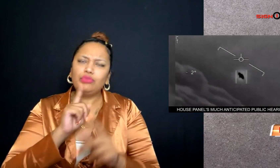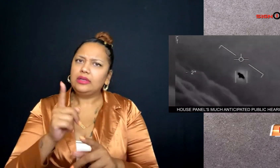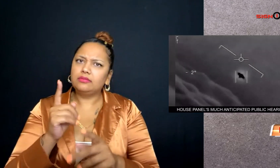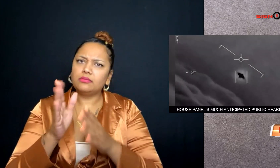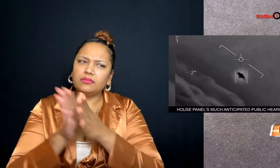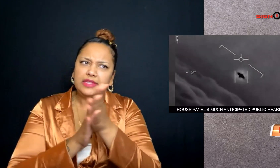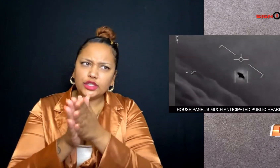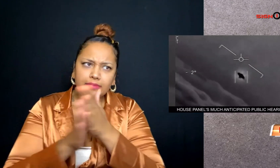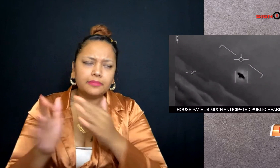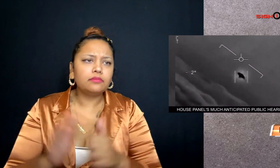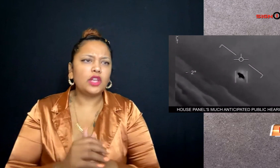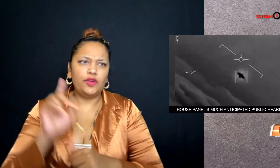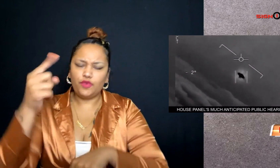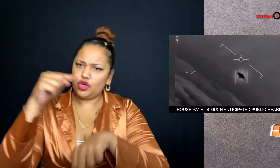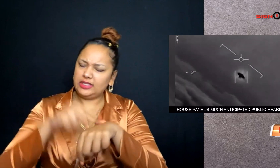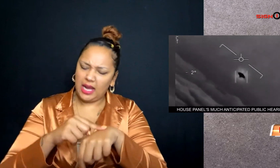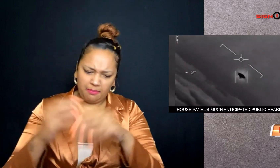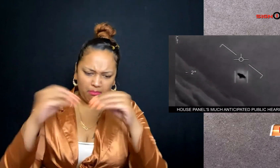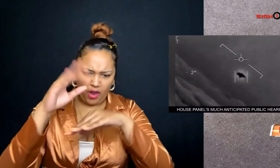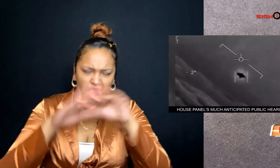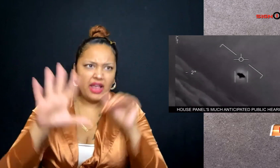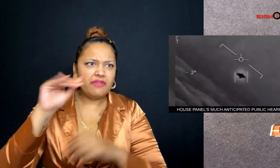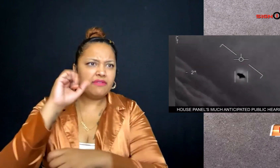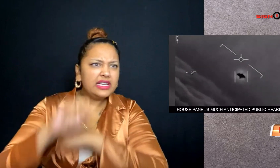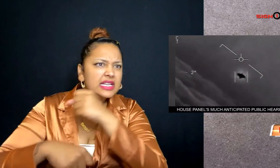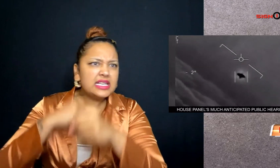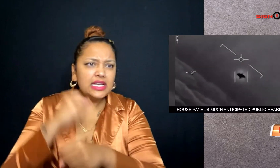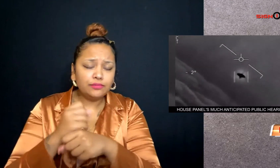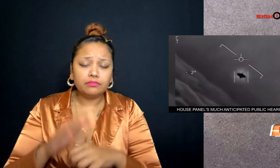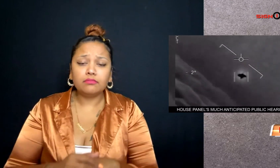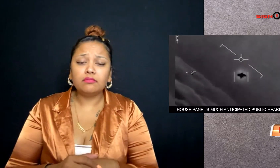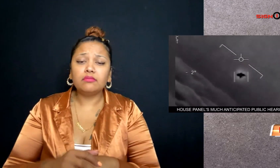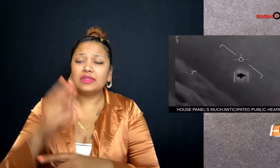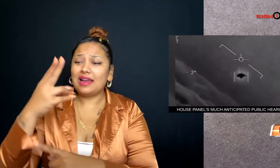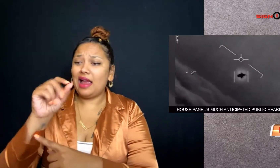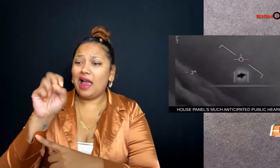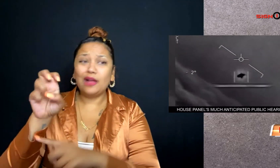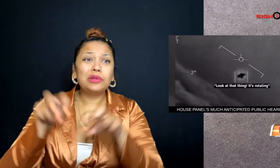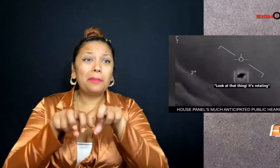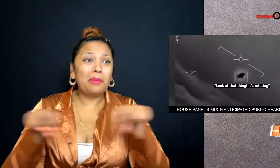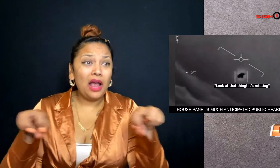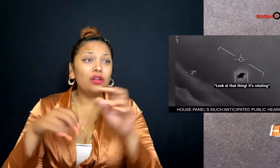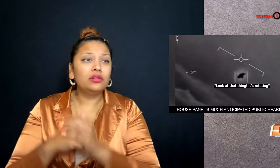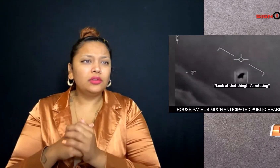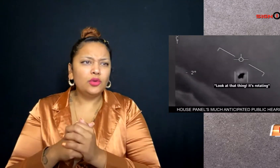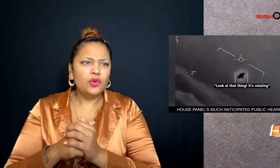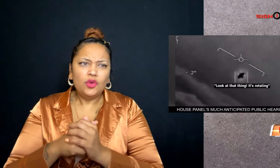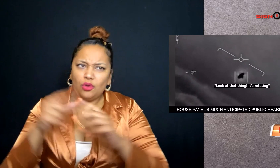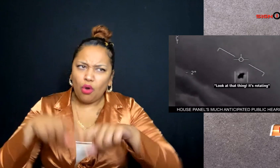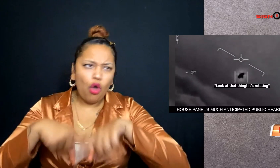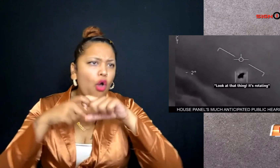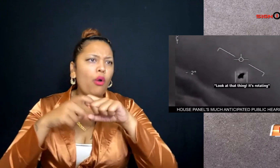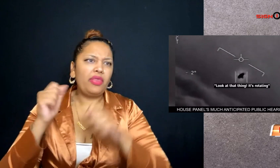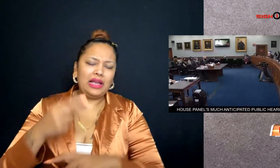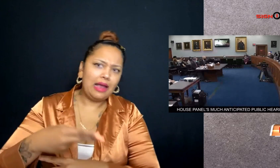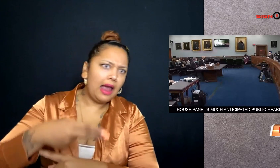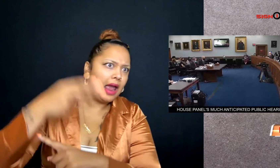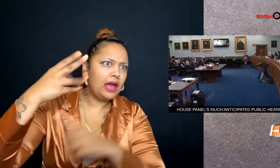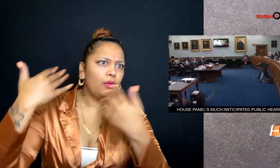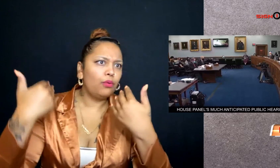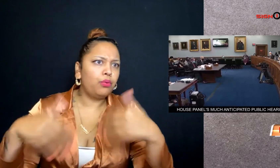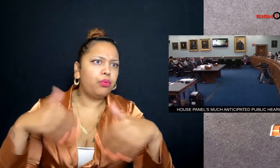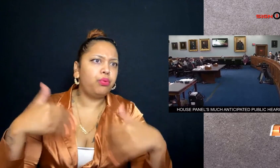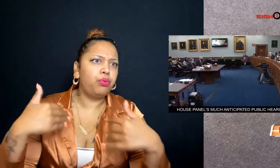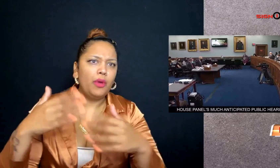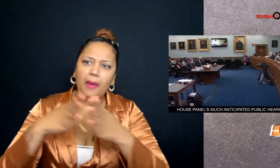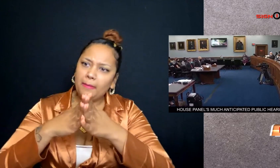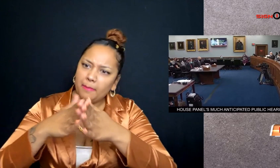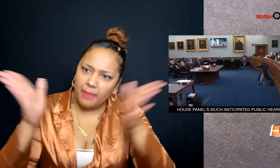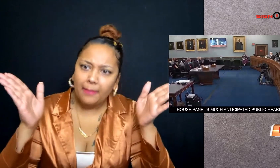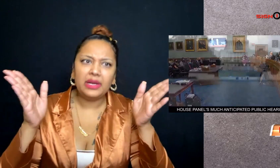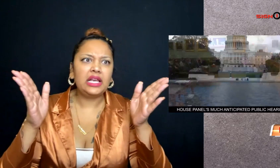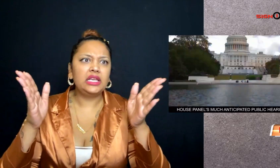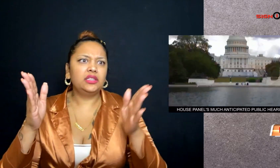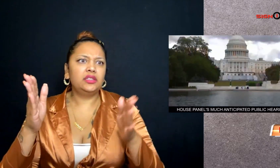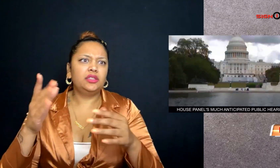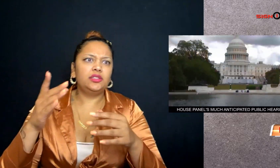there's another hearing taking place on Capitol Hill that many people are interested in